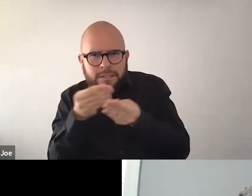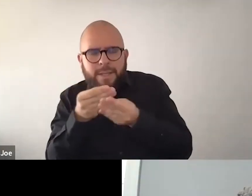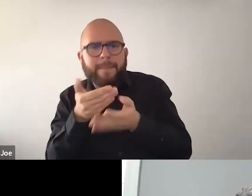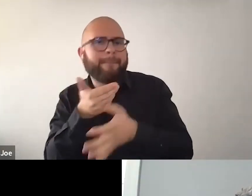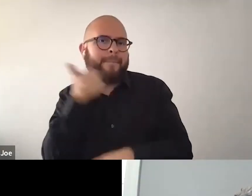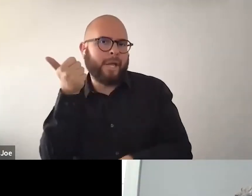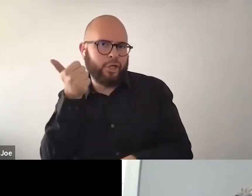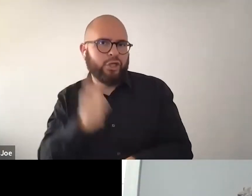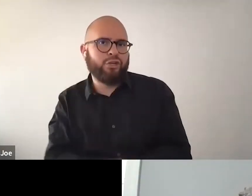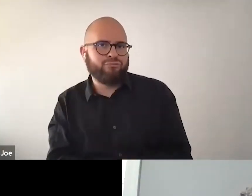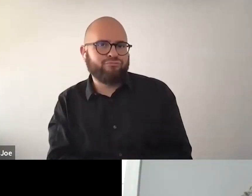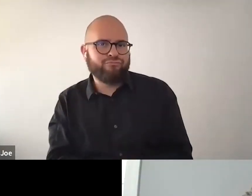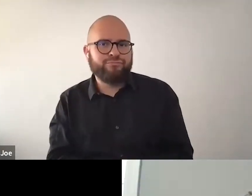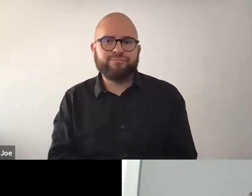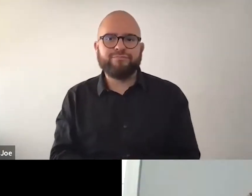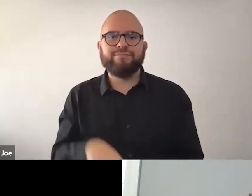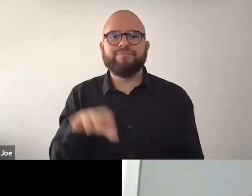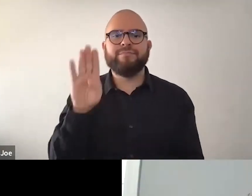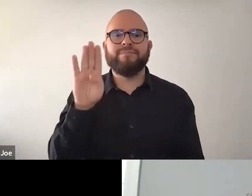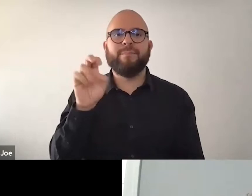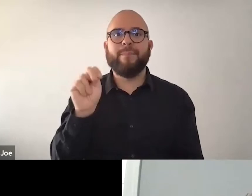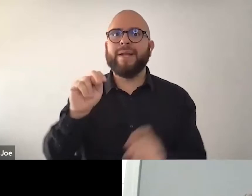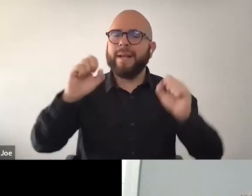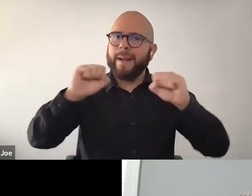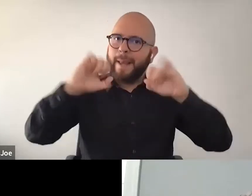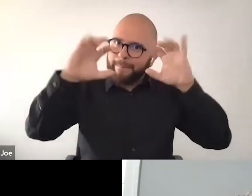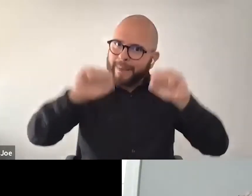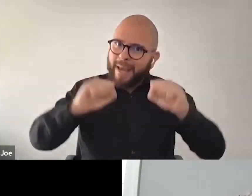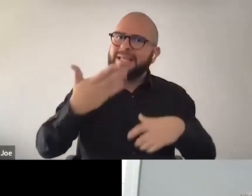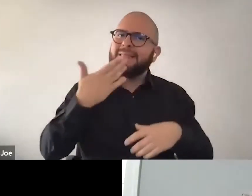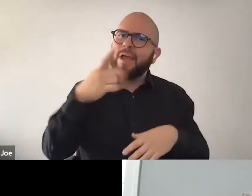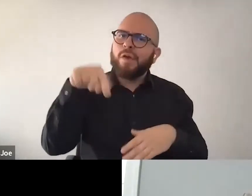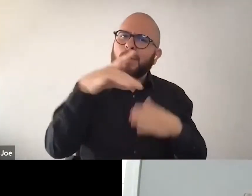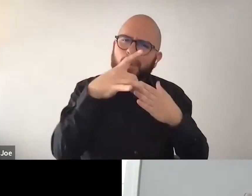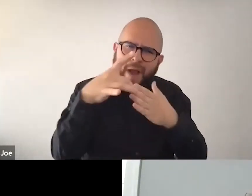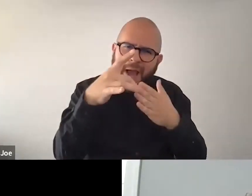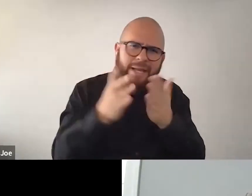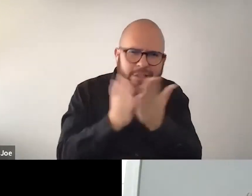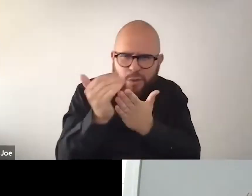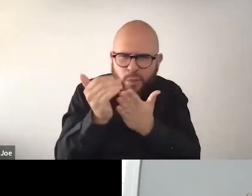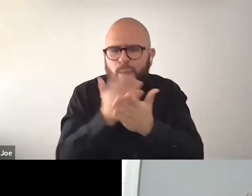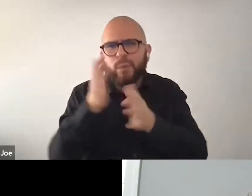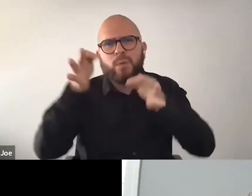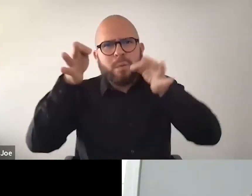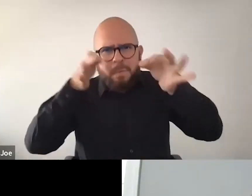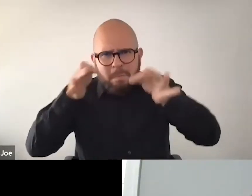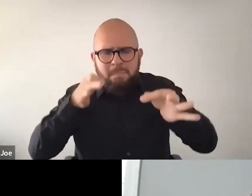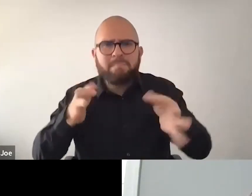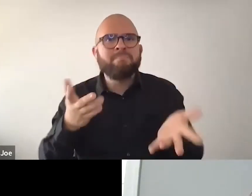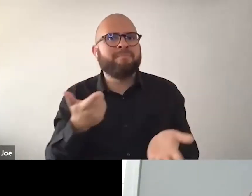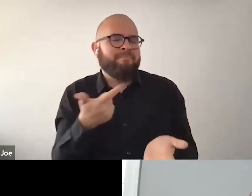Amazing, Tracy, thank you so much for walking us through that. I really do appreciate the simplicity